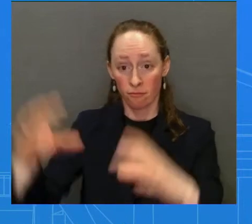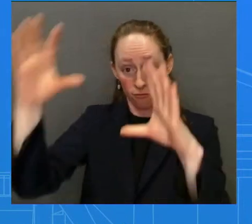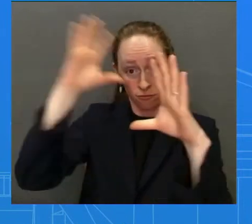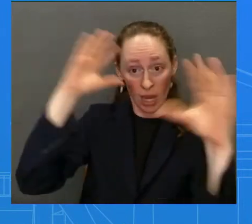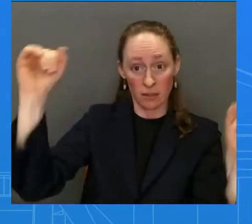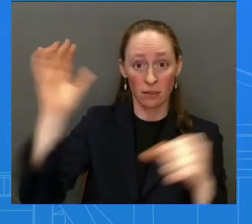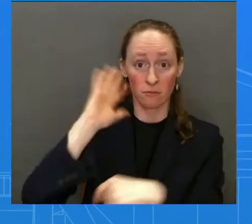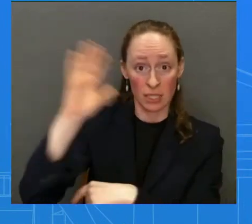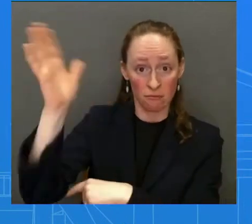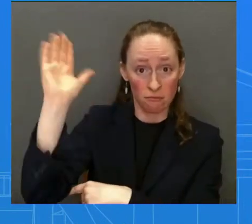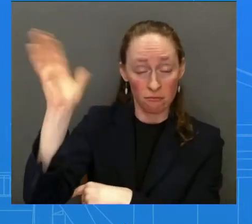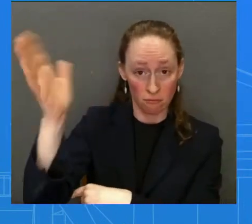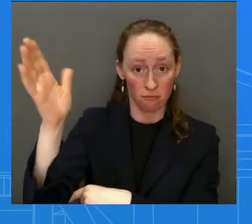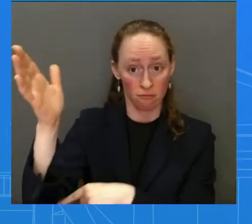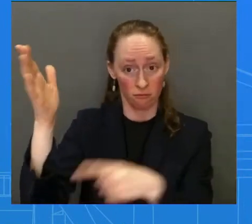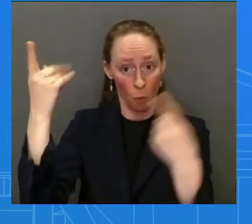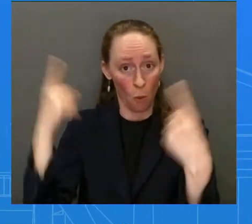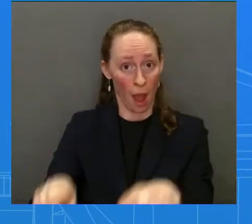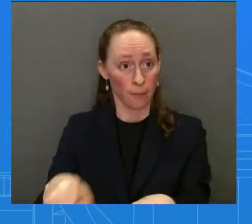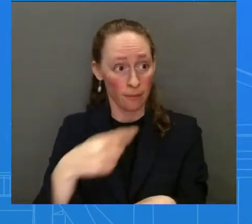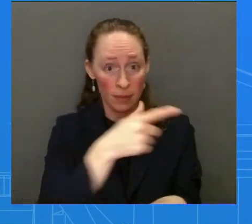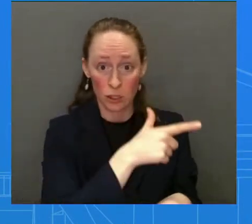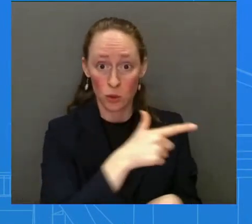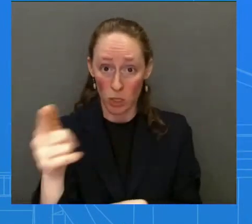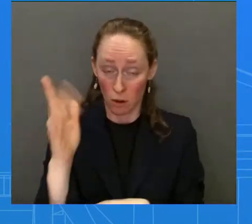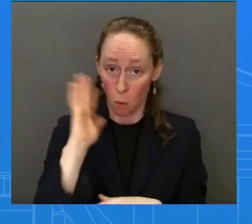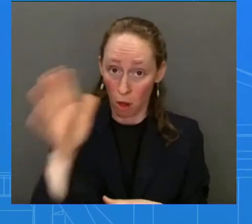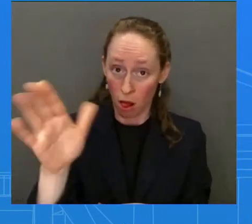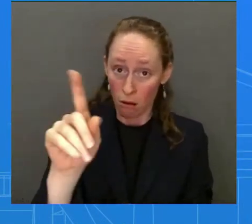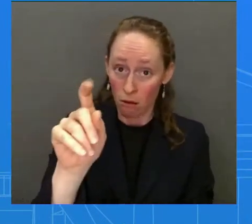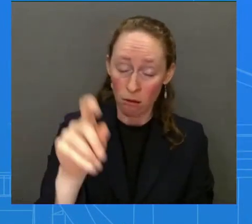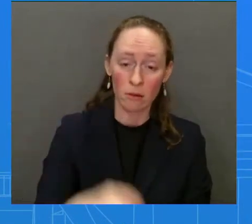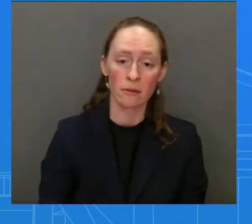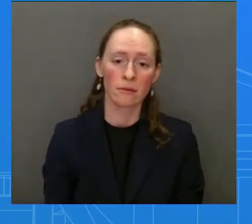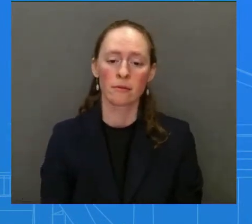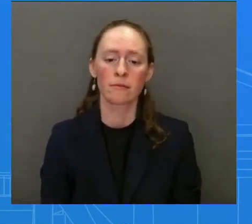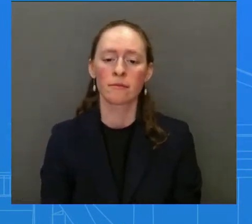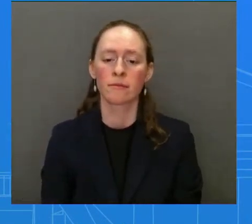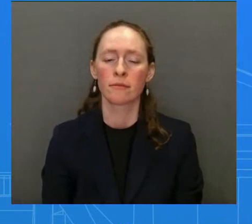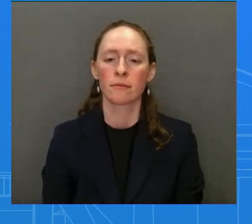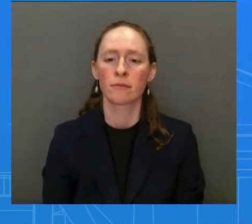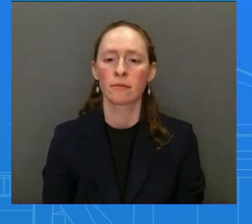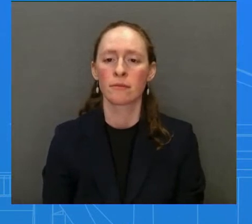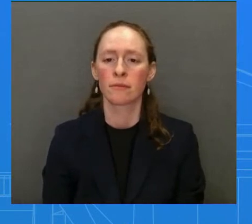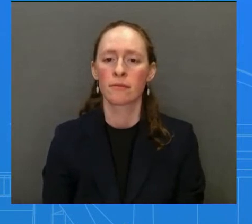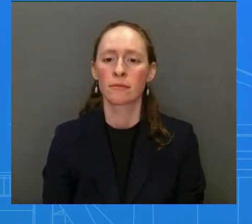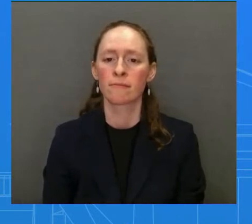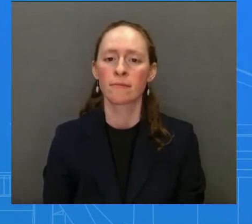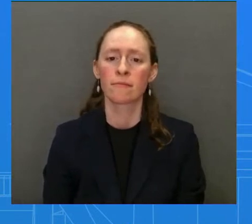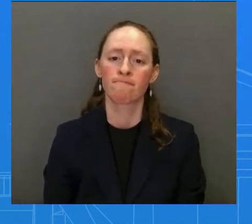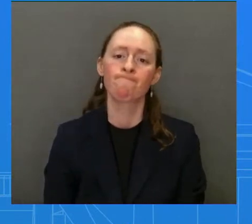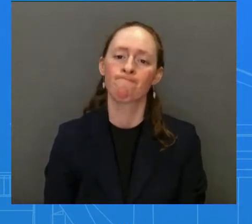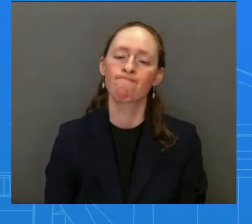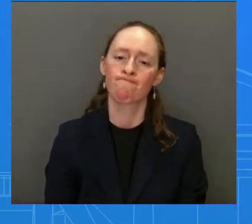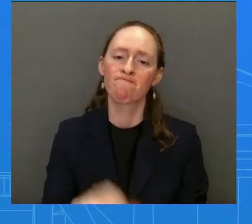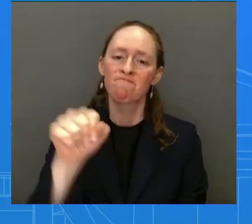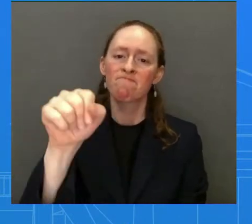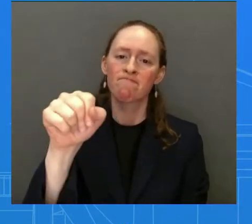before he -- before hi- -- before he -- his remarks -- at his remarks today at about 2:30. The Press: Okay. Ms. Jean-Pierre: So, you'll hear directly from the President.